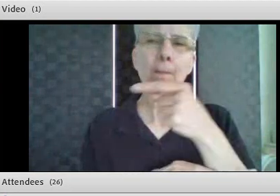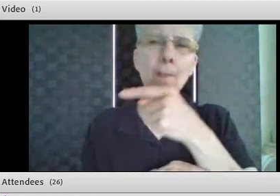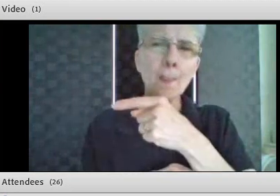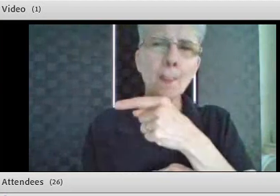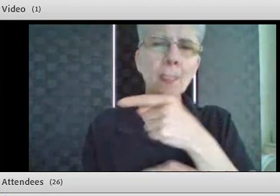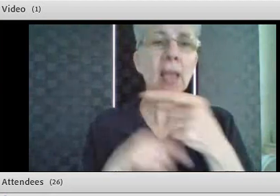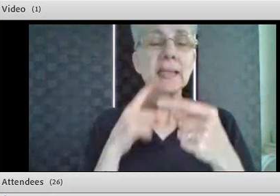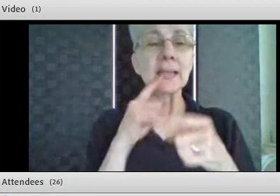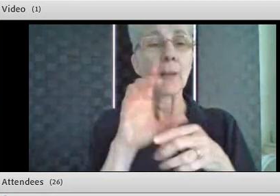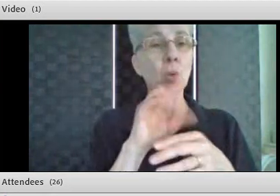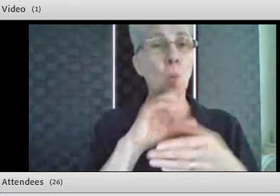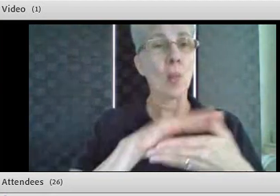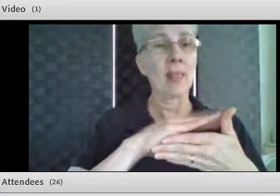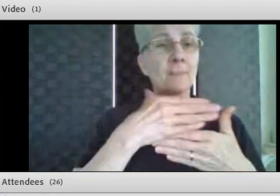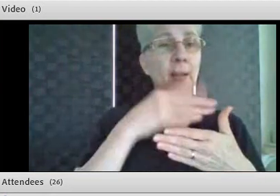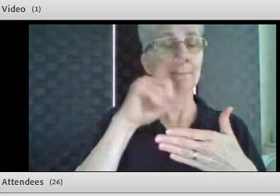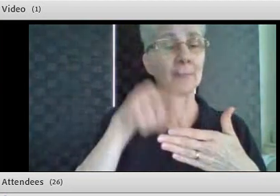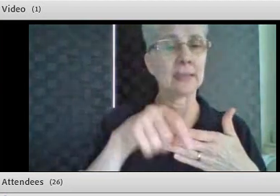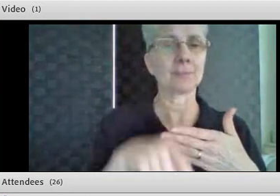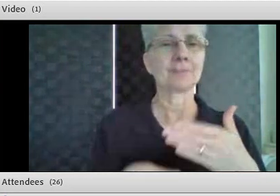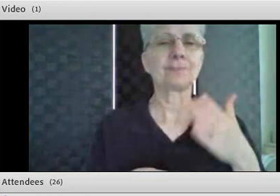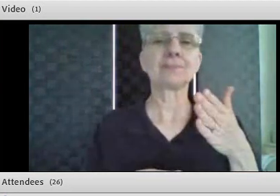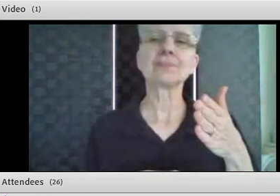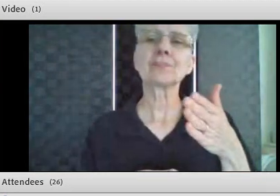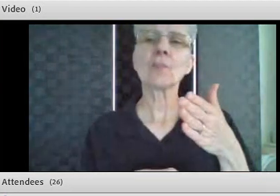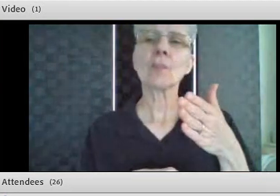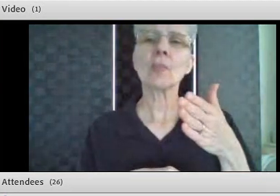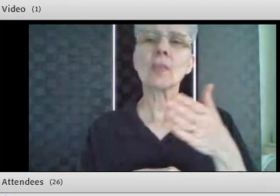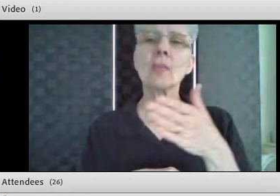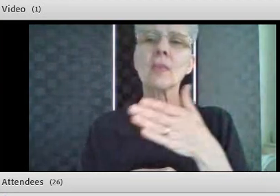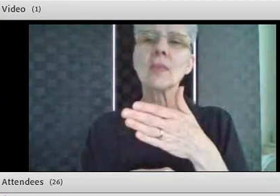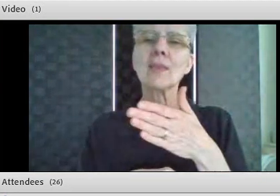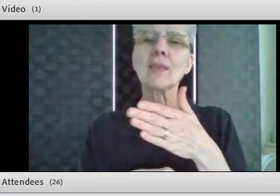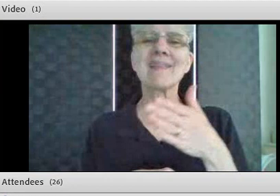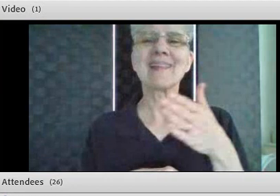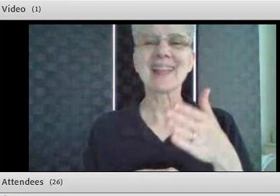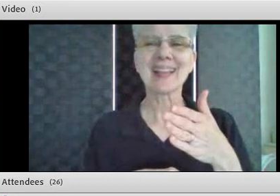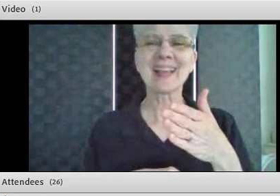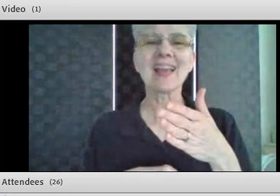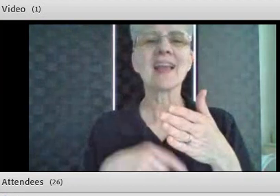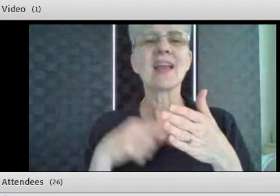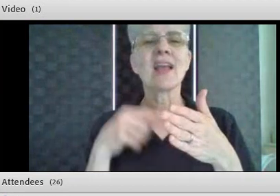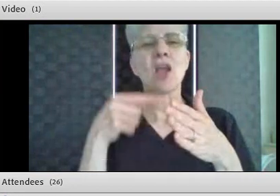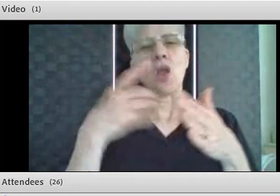Chrome Music Lab is Web-based, so here, let me point these out as we go. Chrome Music Lab is Web-based,